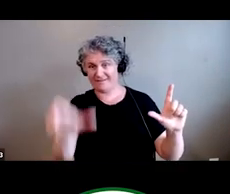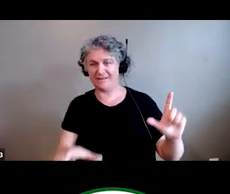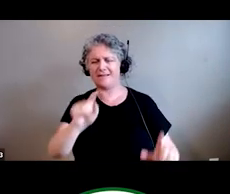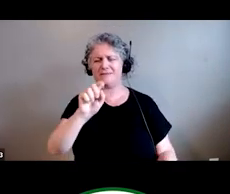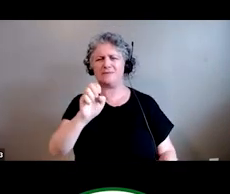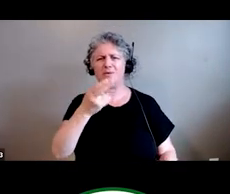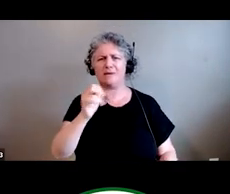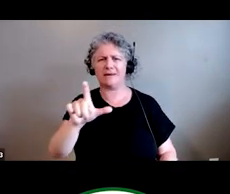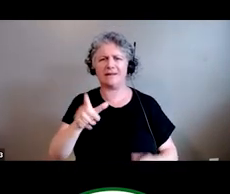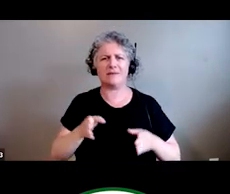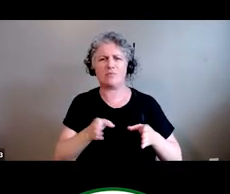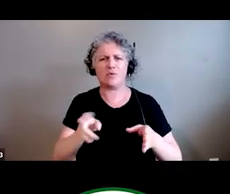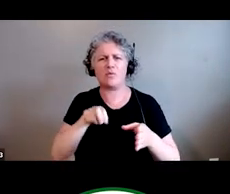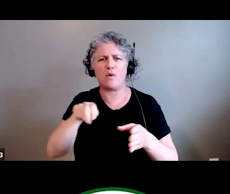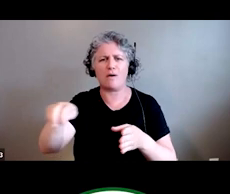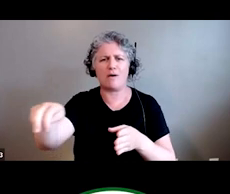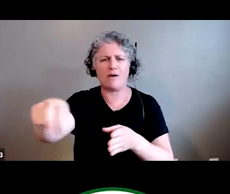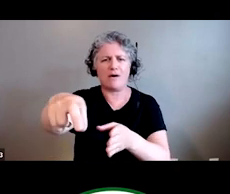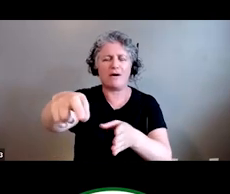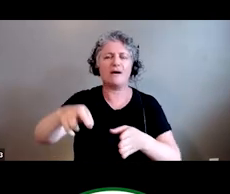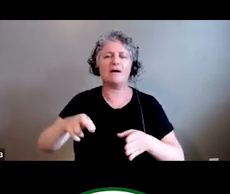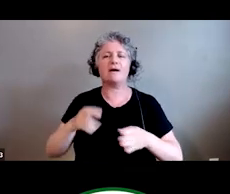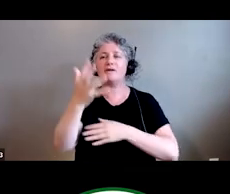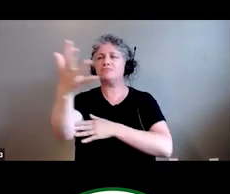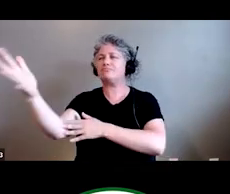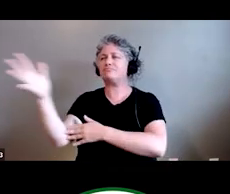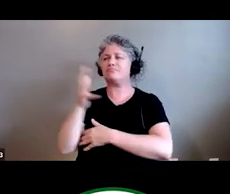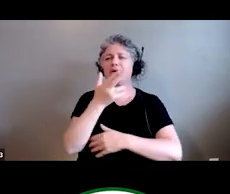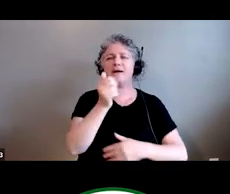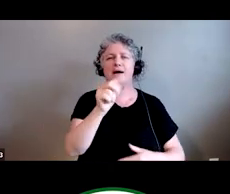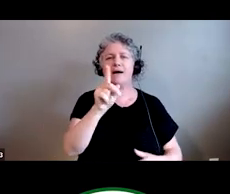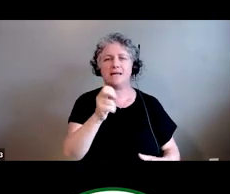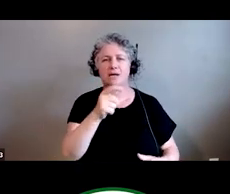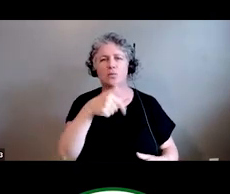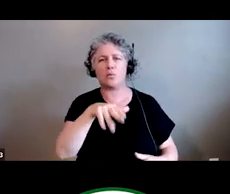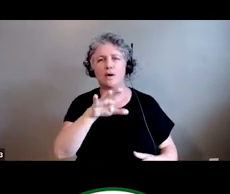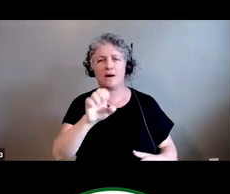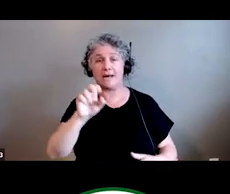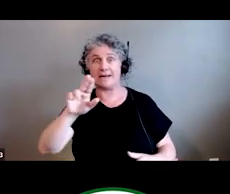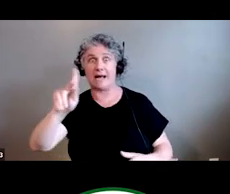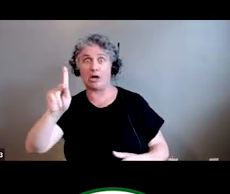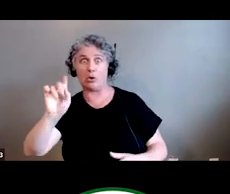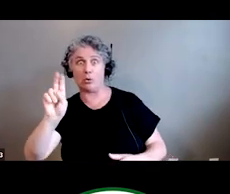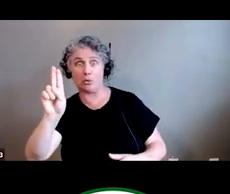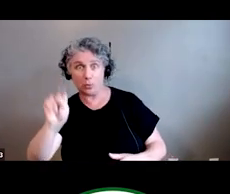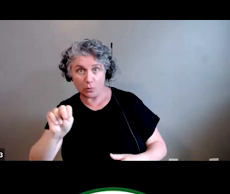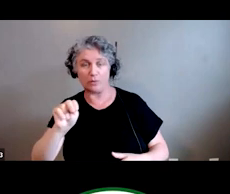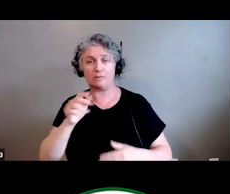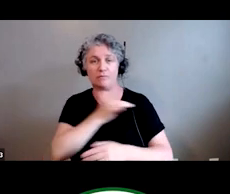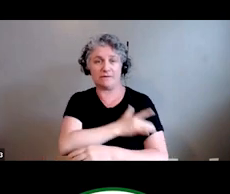Bright spots on our project were unfortunately few and far between. Even when we adopt a pretty low bar for calling something a bright spot.